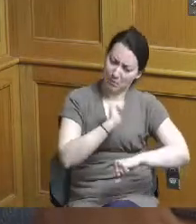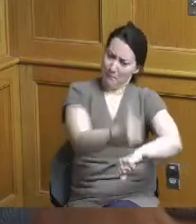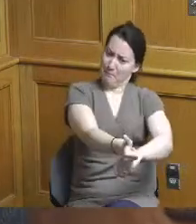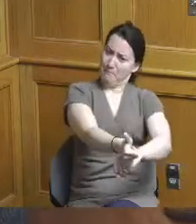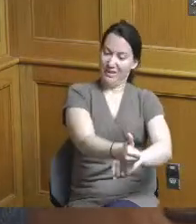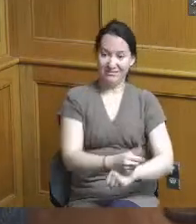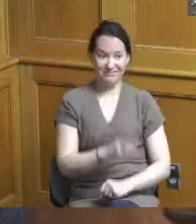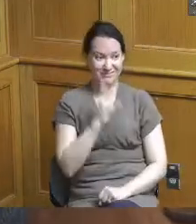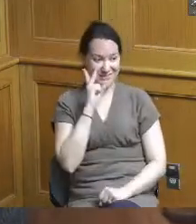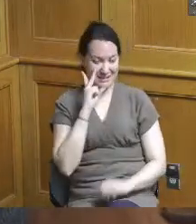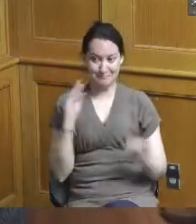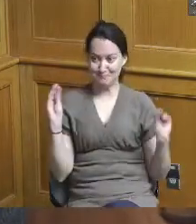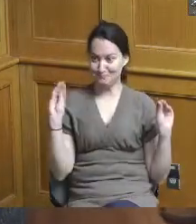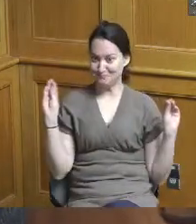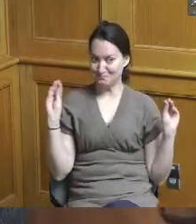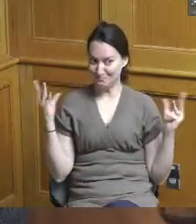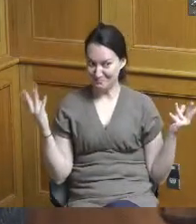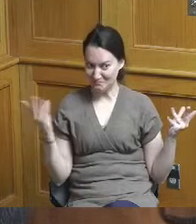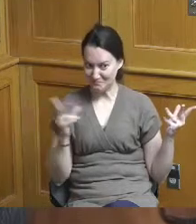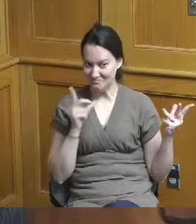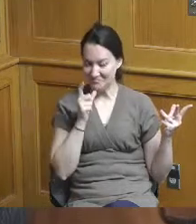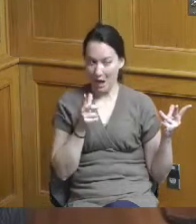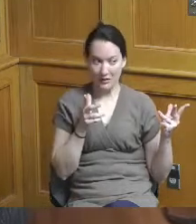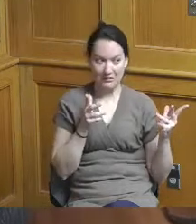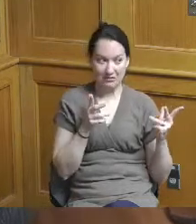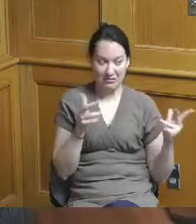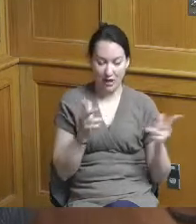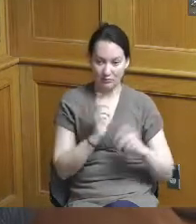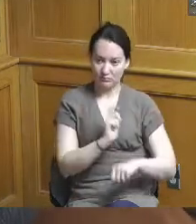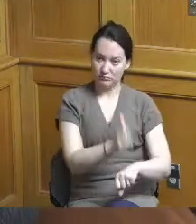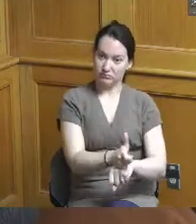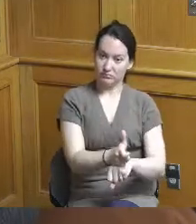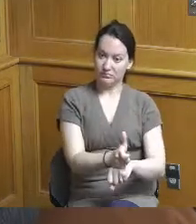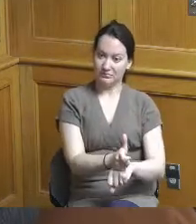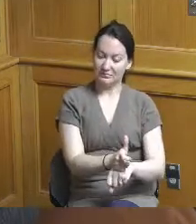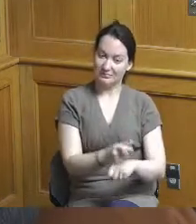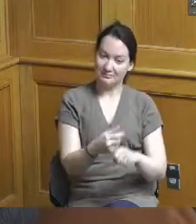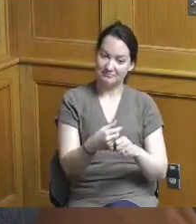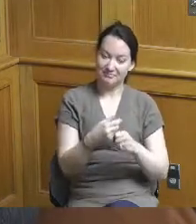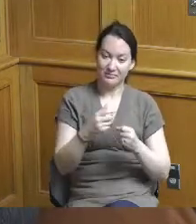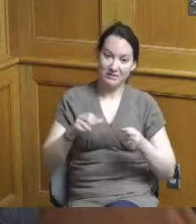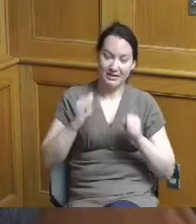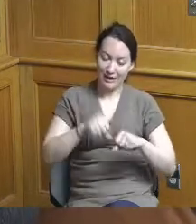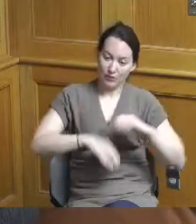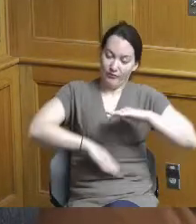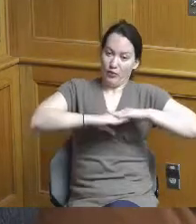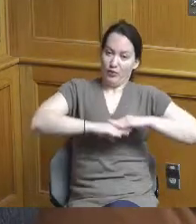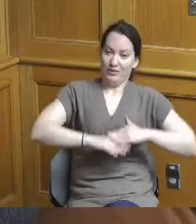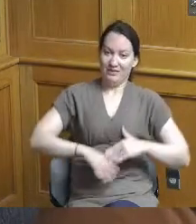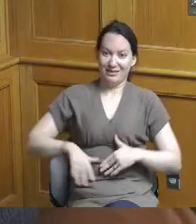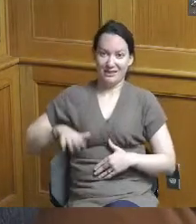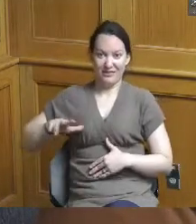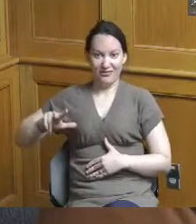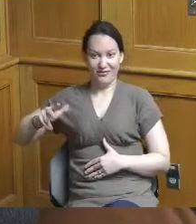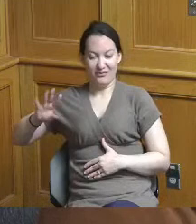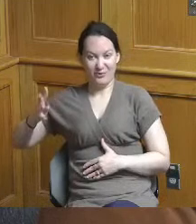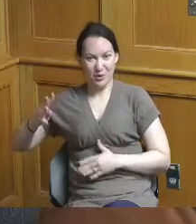I don't see a lot necessarily being implemented to its fullest potential in the fourth quarter so one